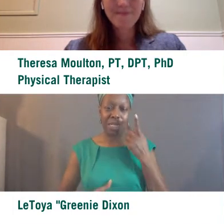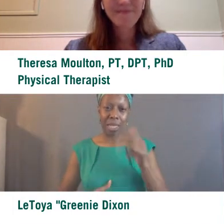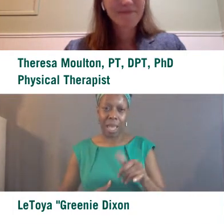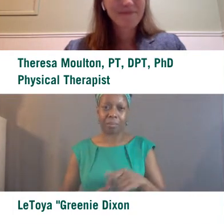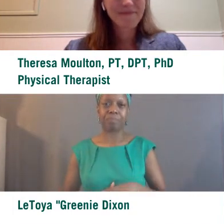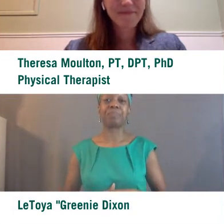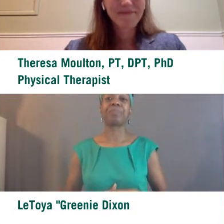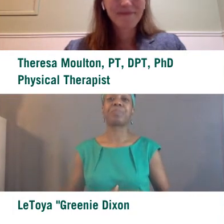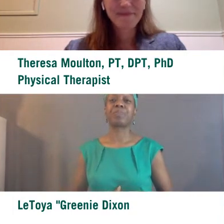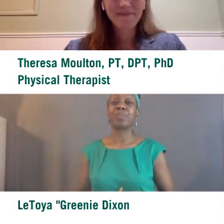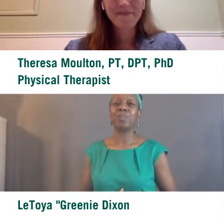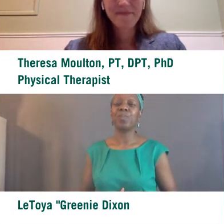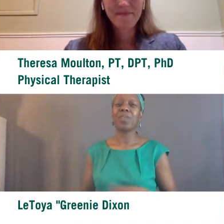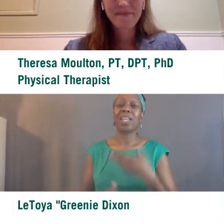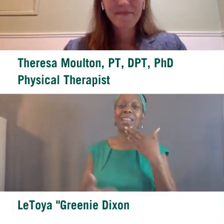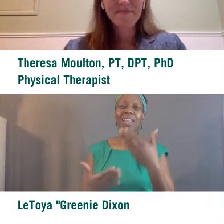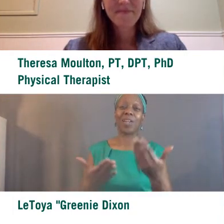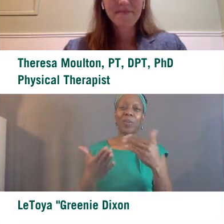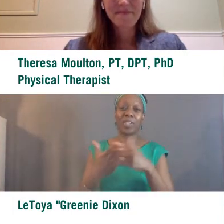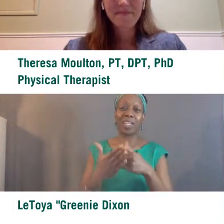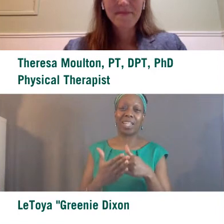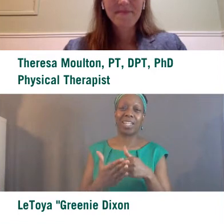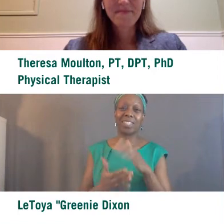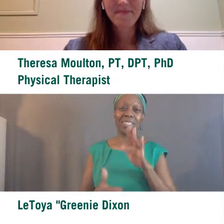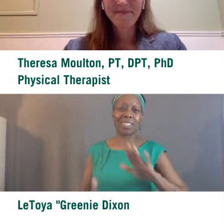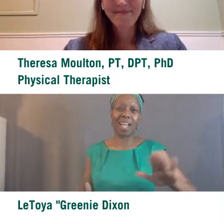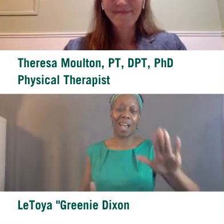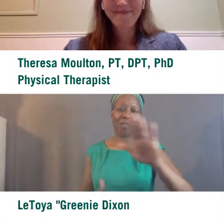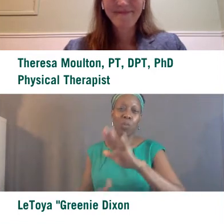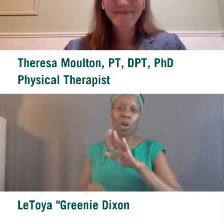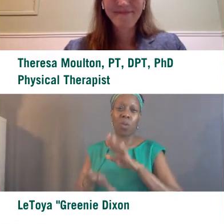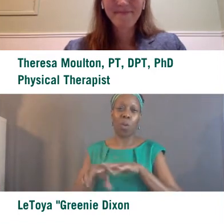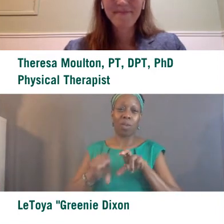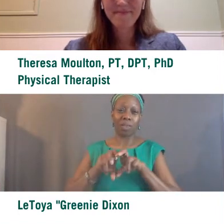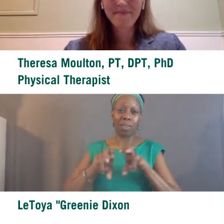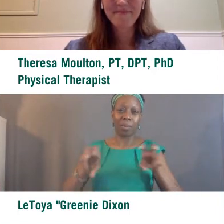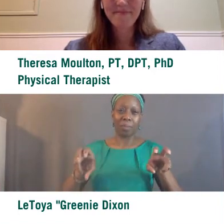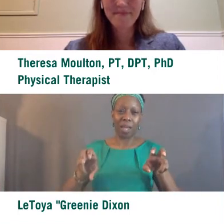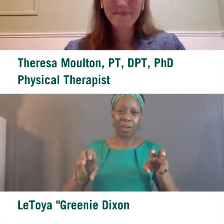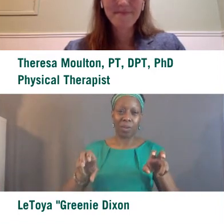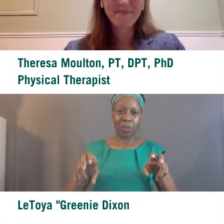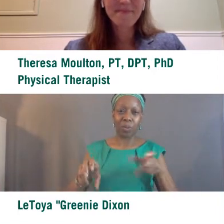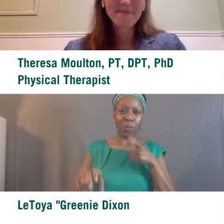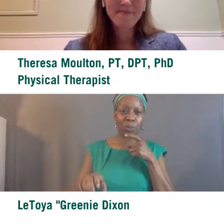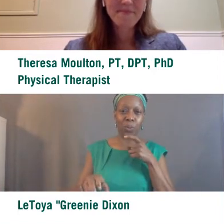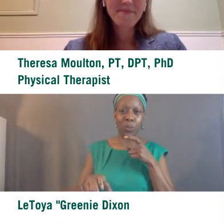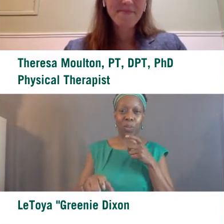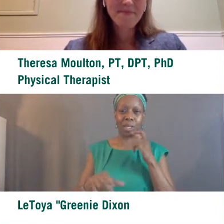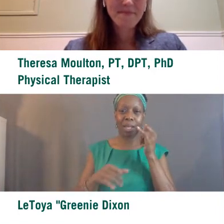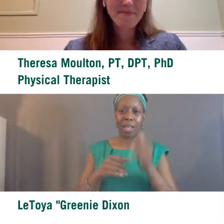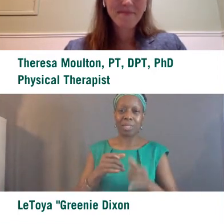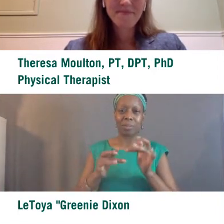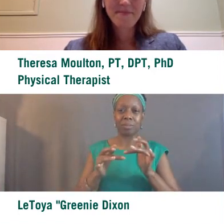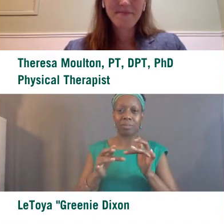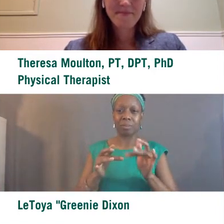to Theresa and Kara, and obviously Sudarshan who unfortunately dropped off there at the end. But I just want to say a huge thank you